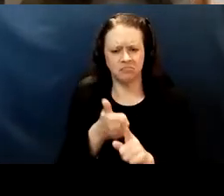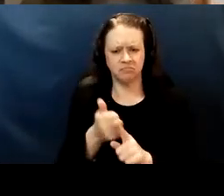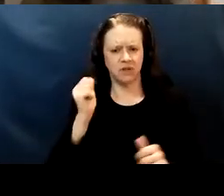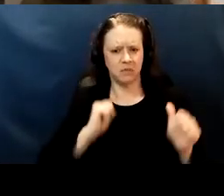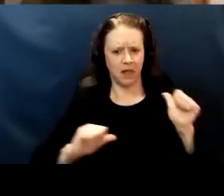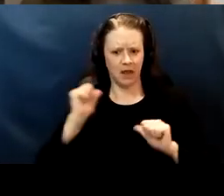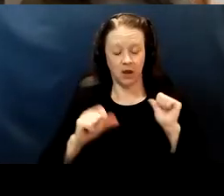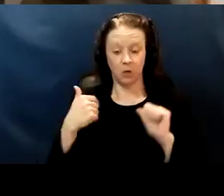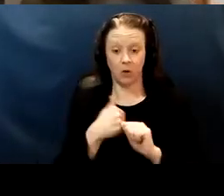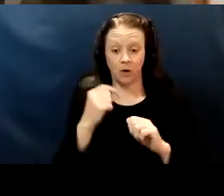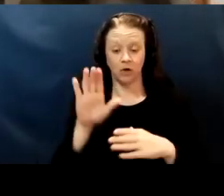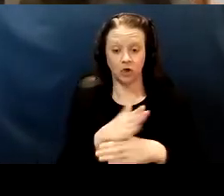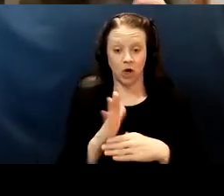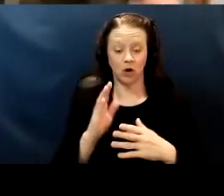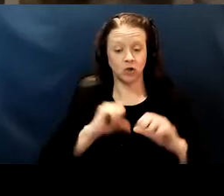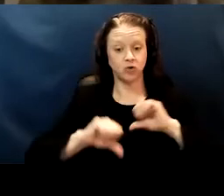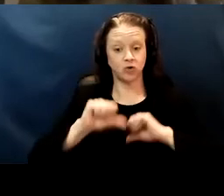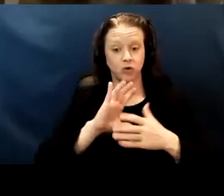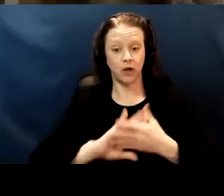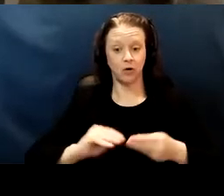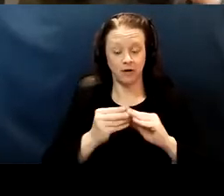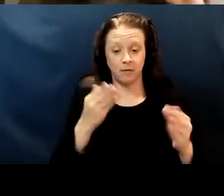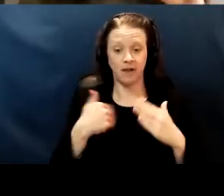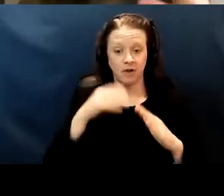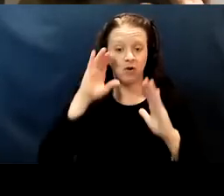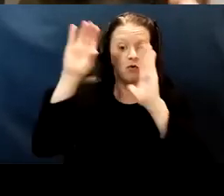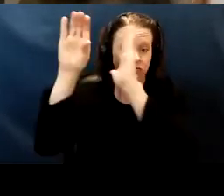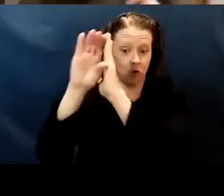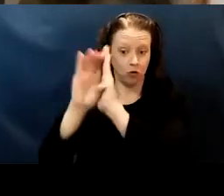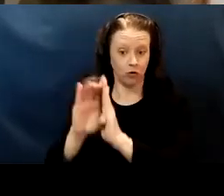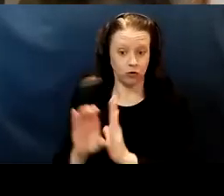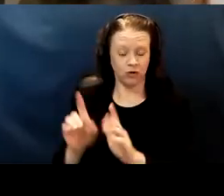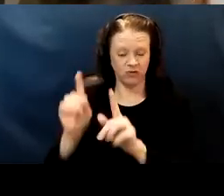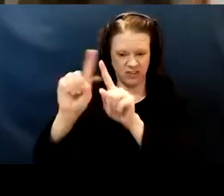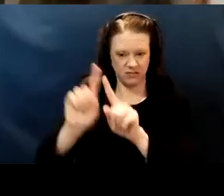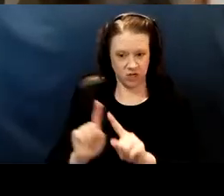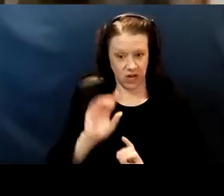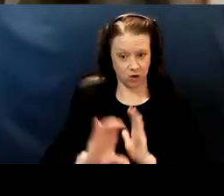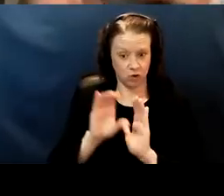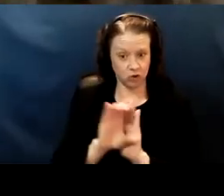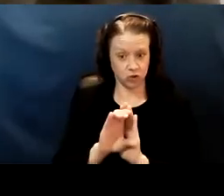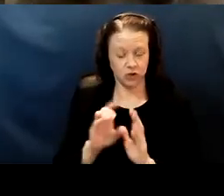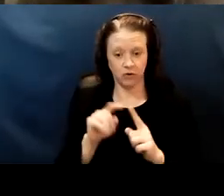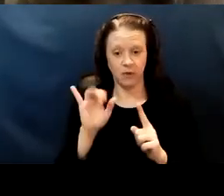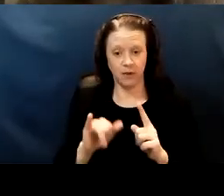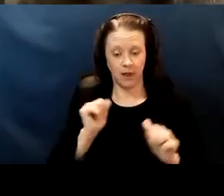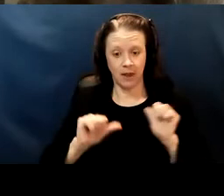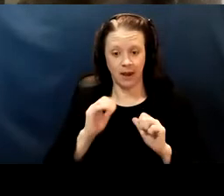a social narrative in advance that might have photos of all of the different characters from the play and have their name and maybe a